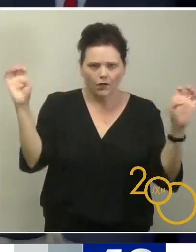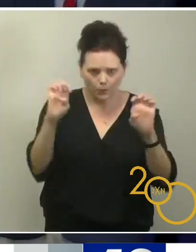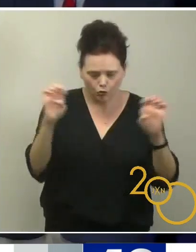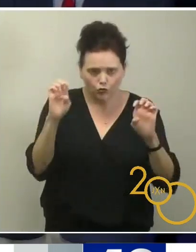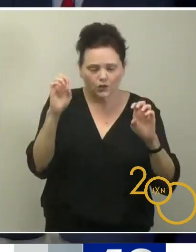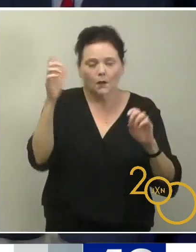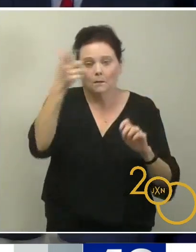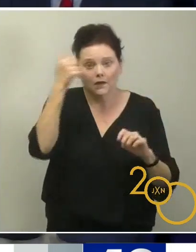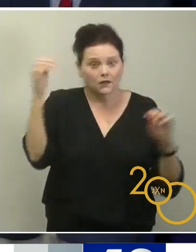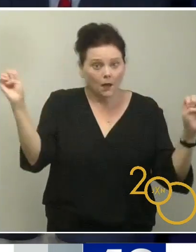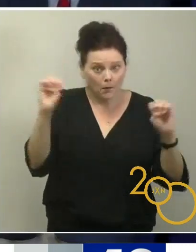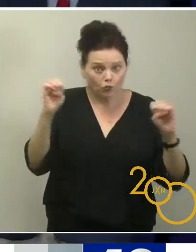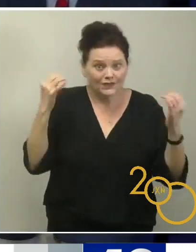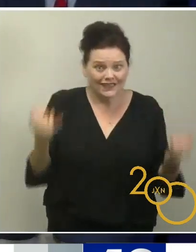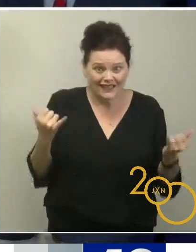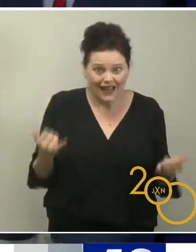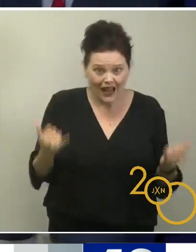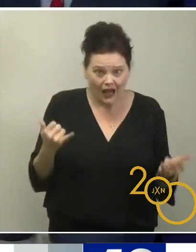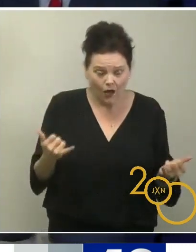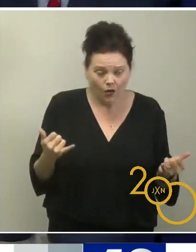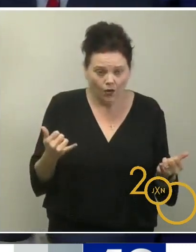WE FIND OURSELVES TODAY IS WE